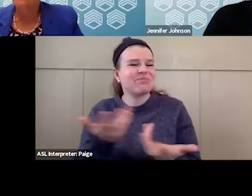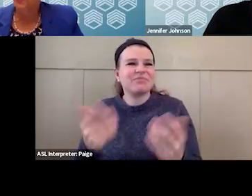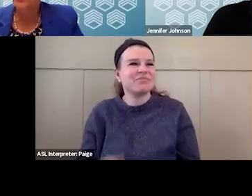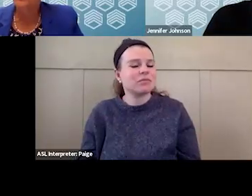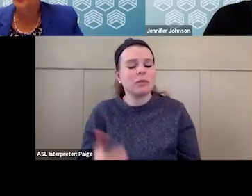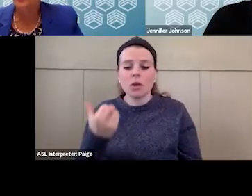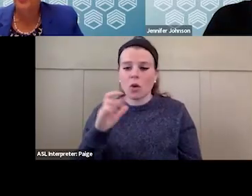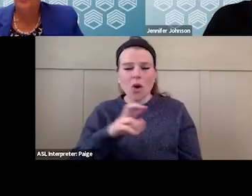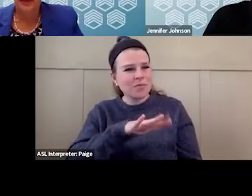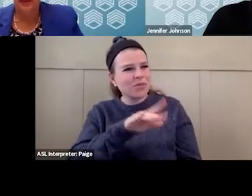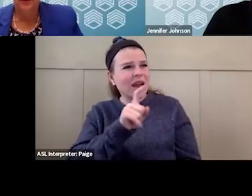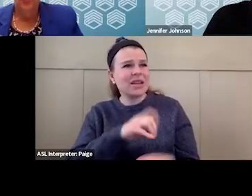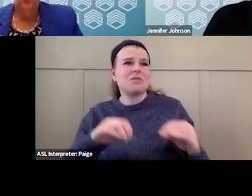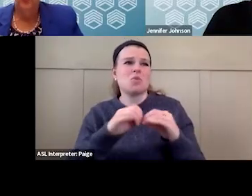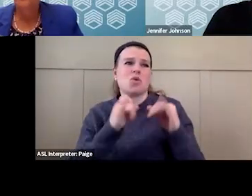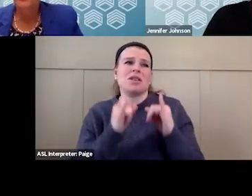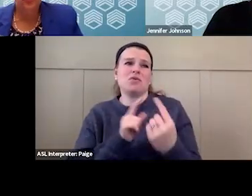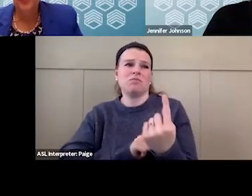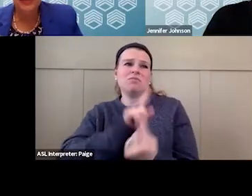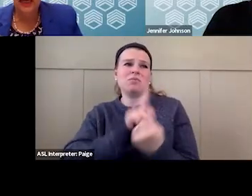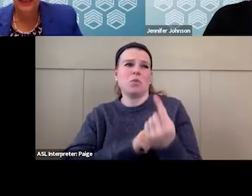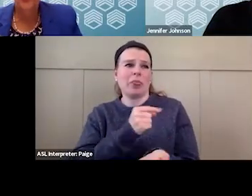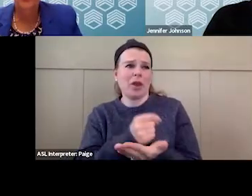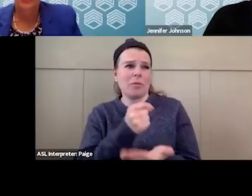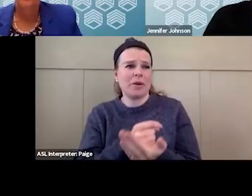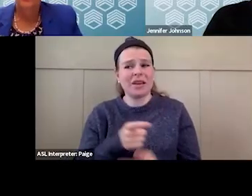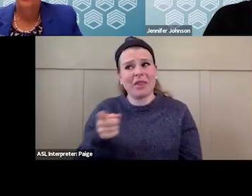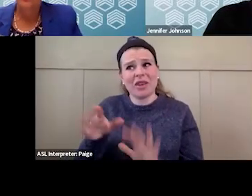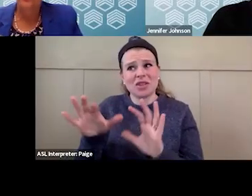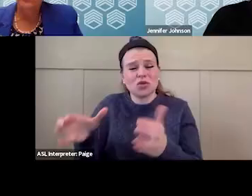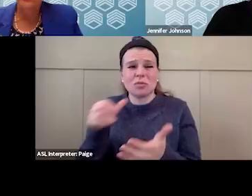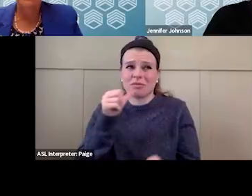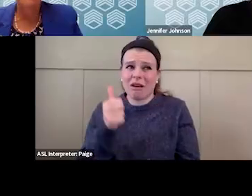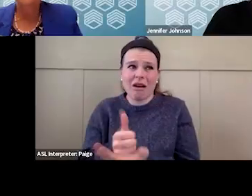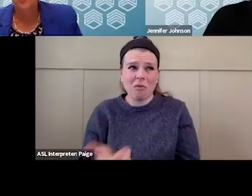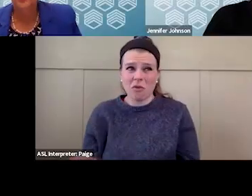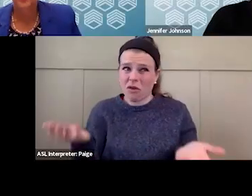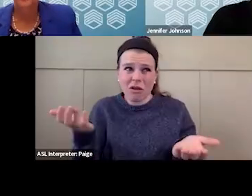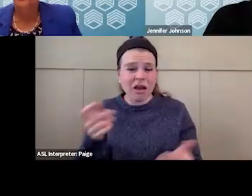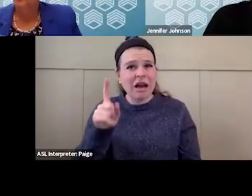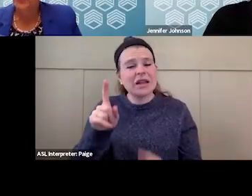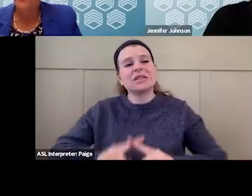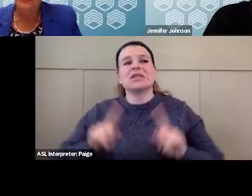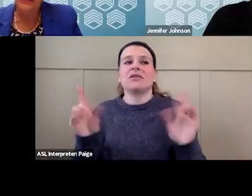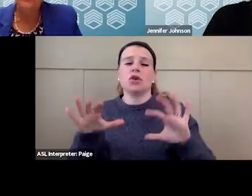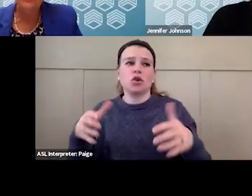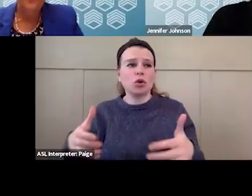really need more individual therapy," or, "This group is not helping me. I really need another group." What do they need?